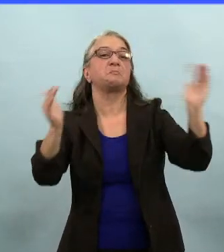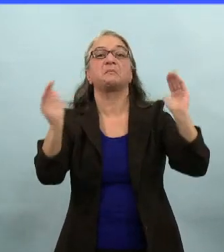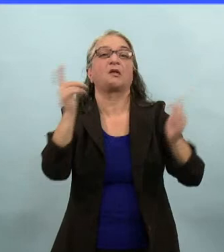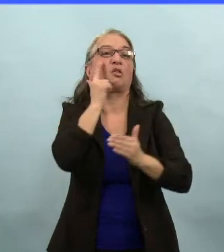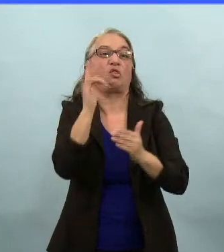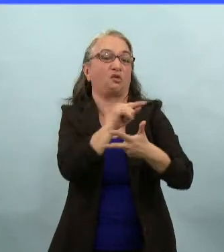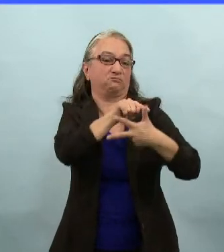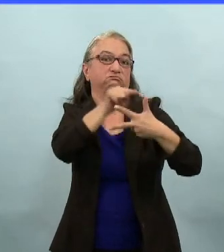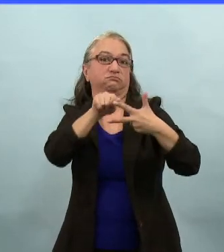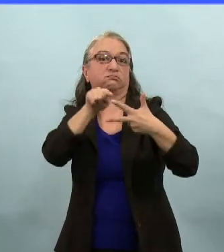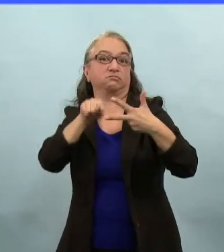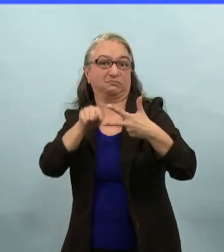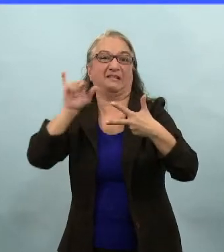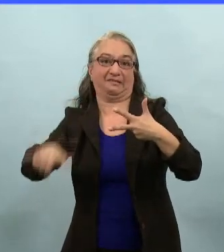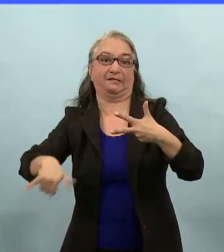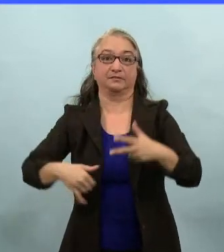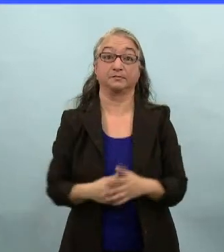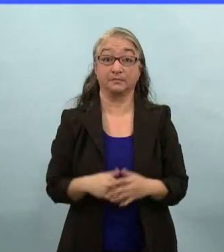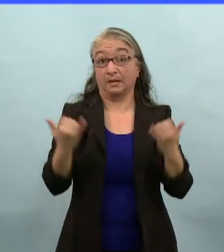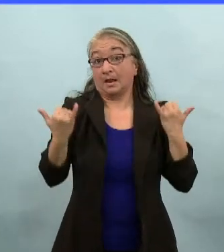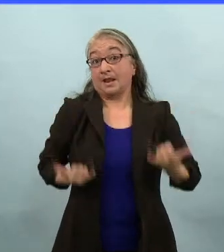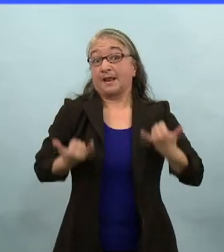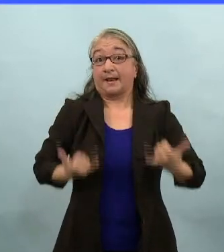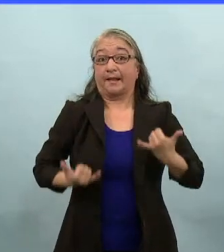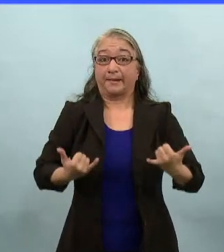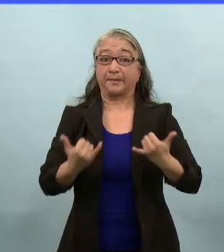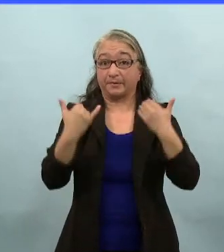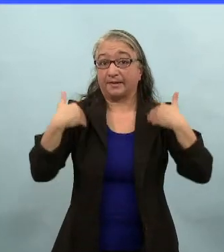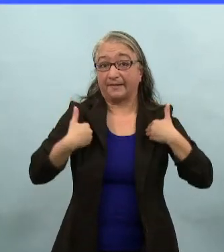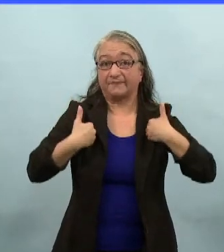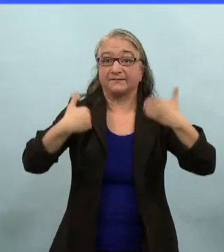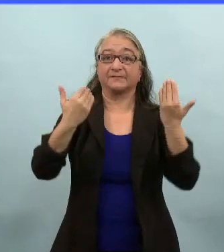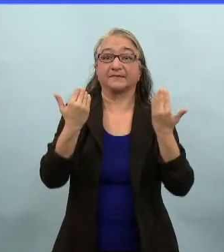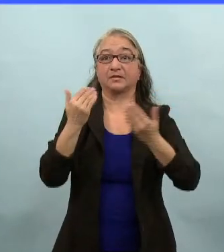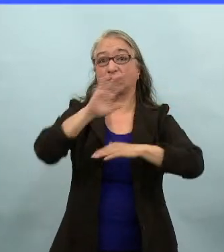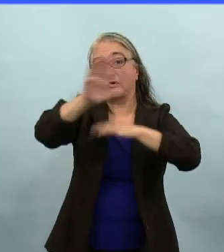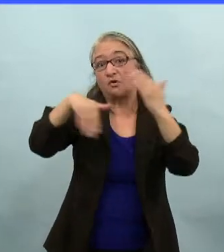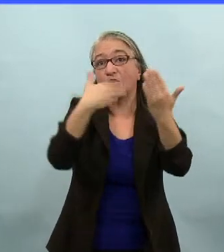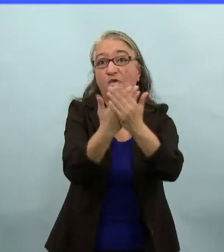epidemiologists for doing this analysis and putting together these graphs today